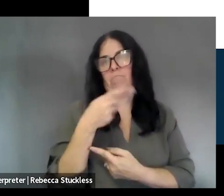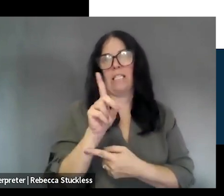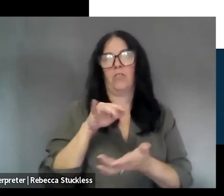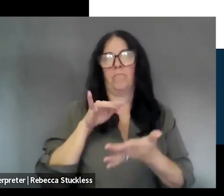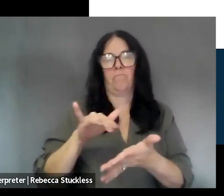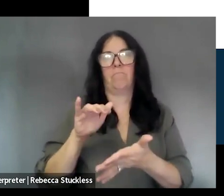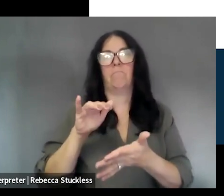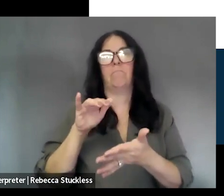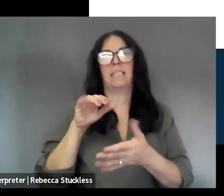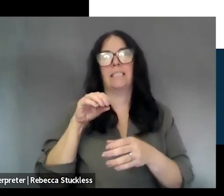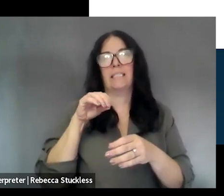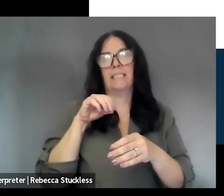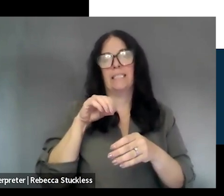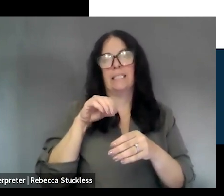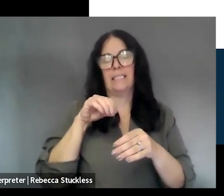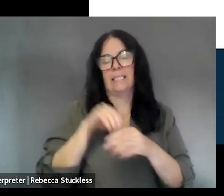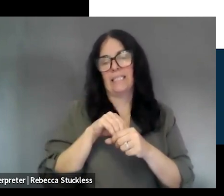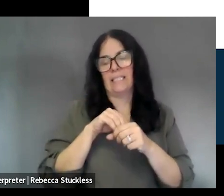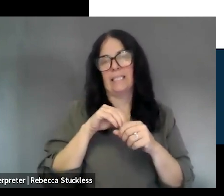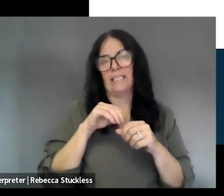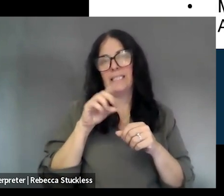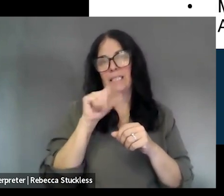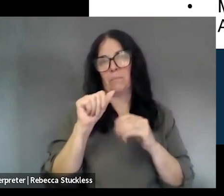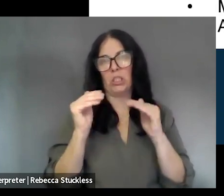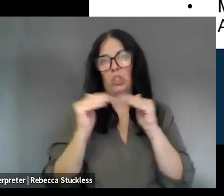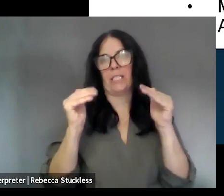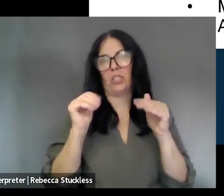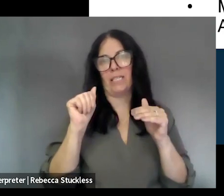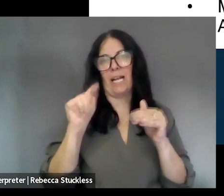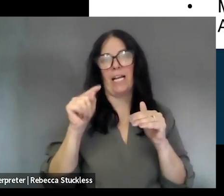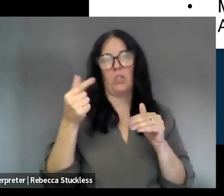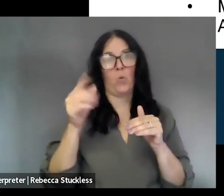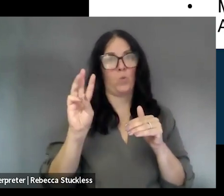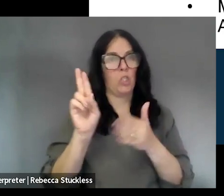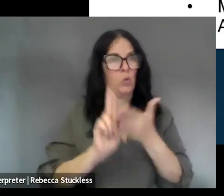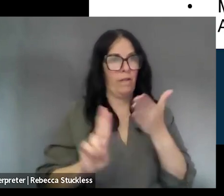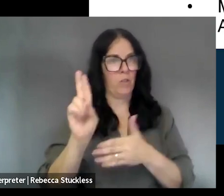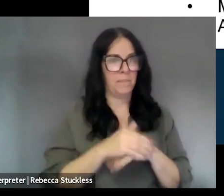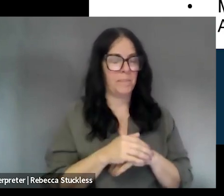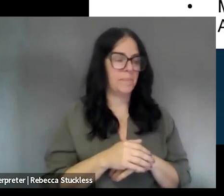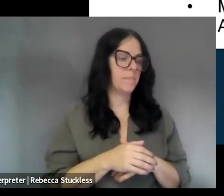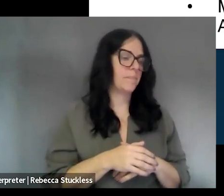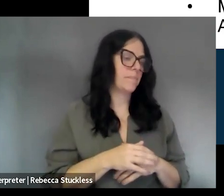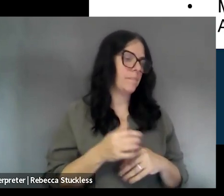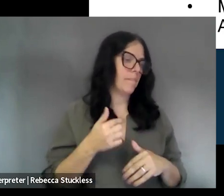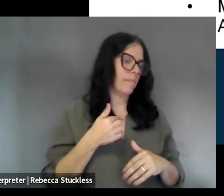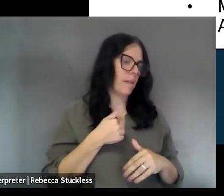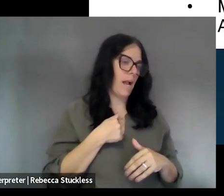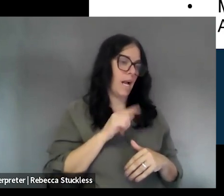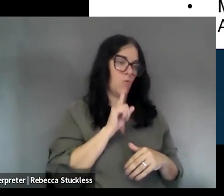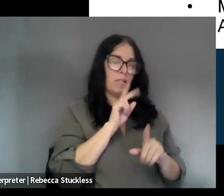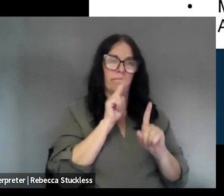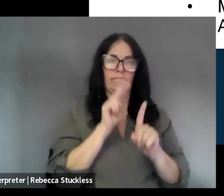University. So, quite akin to Jess, I'm approaching autoimmunity really from personal experience and